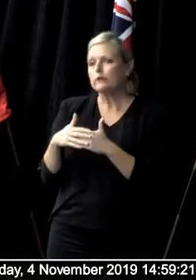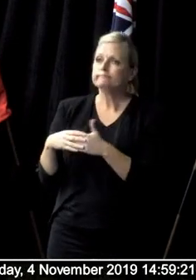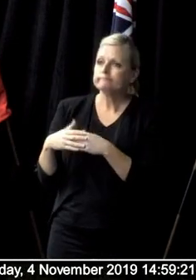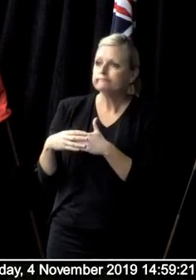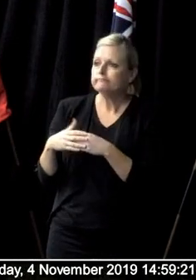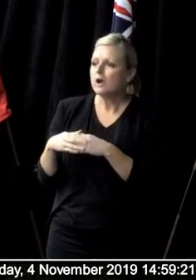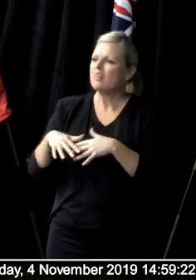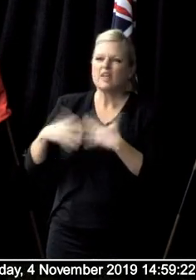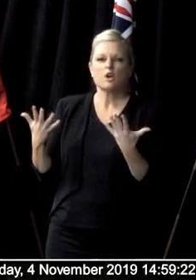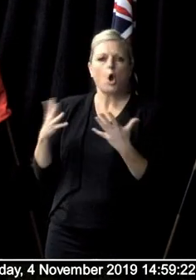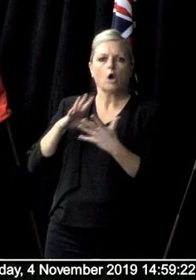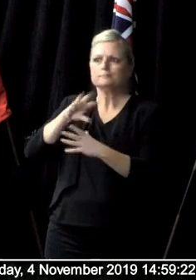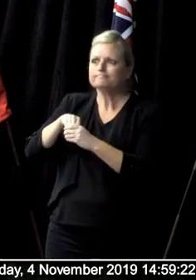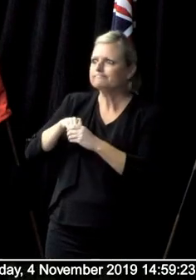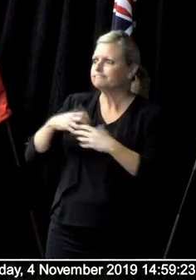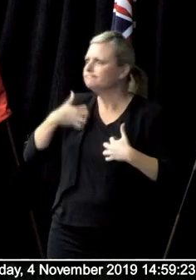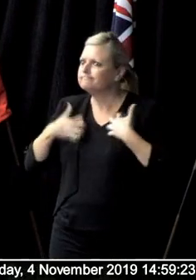their education being delivered by the teacher aide?